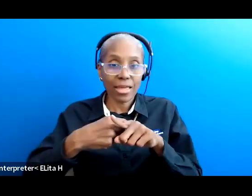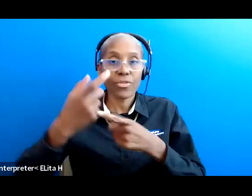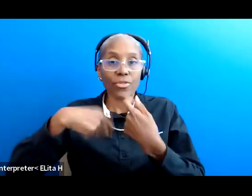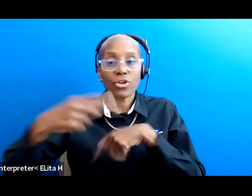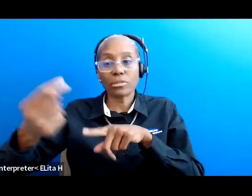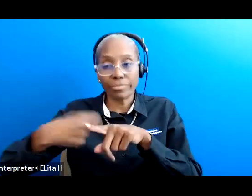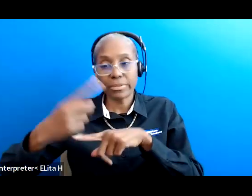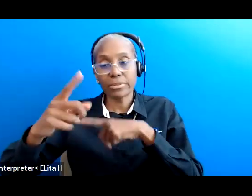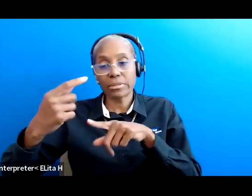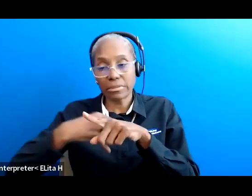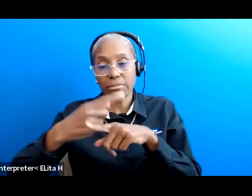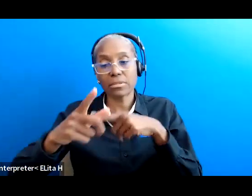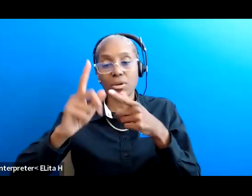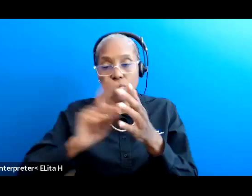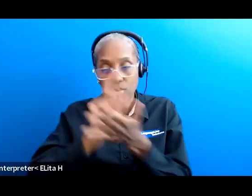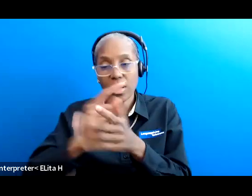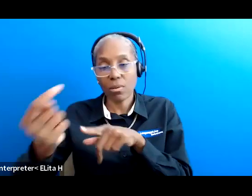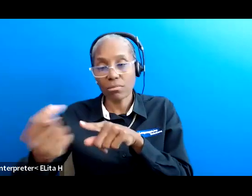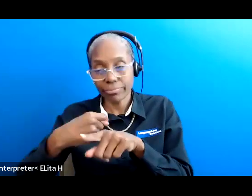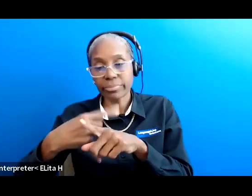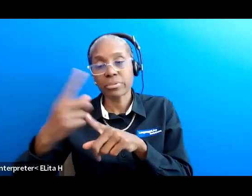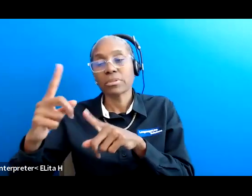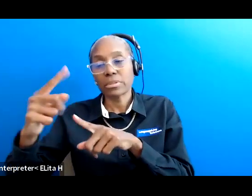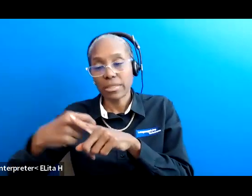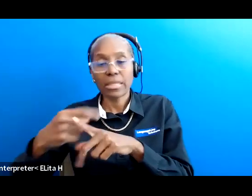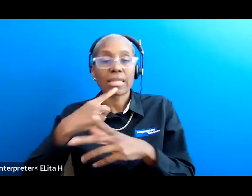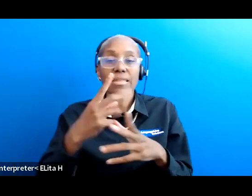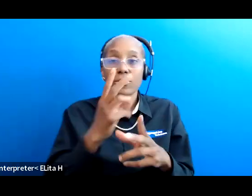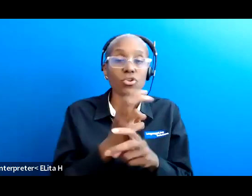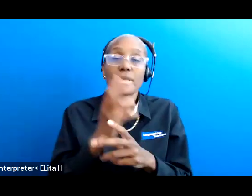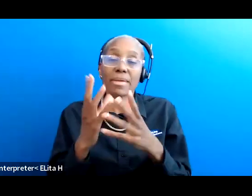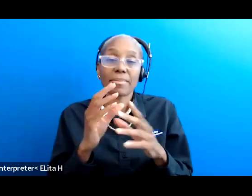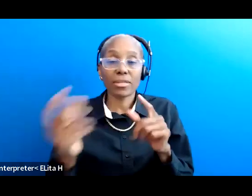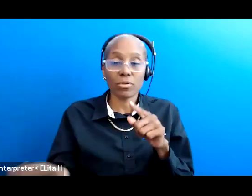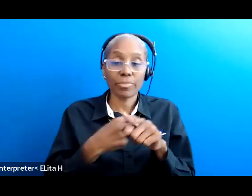It might be time to think about an indwelling catheter or a suprapubic